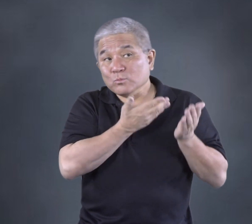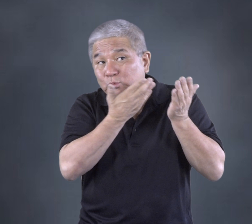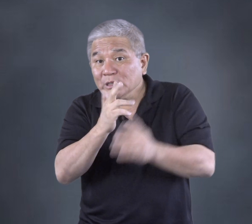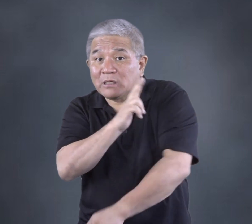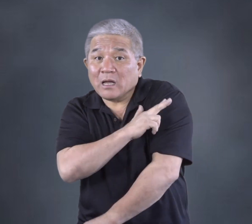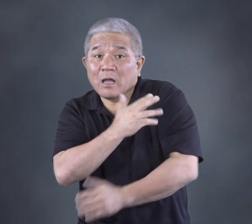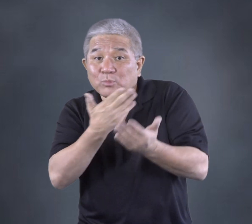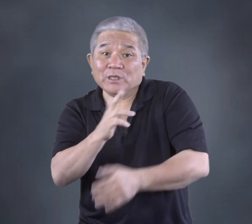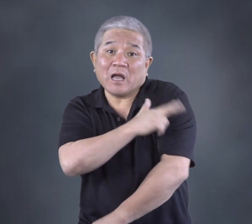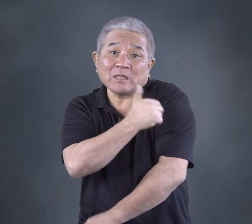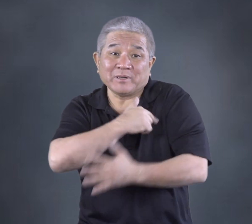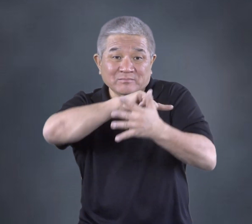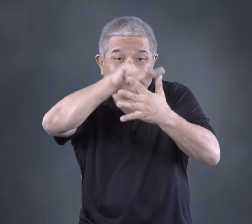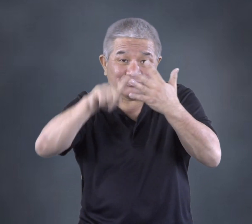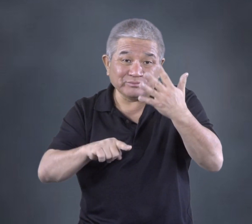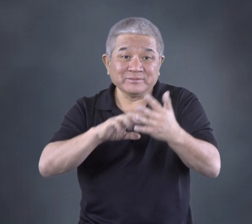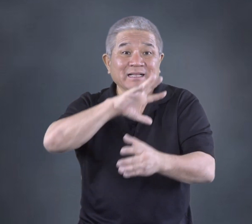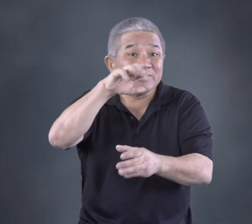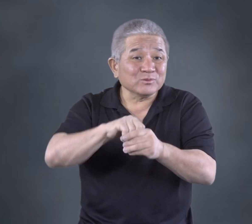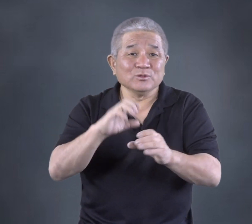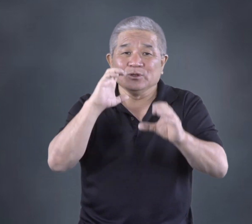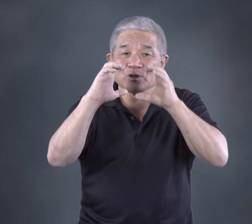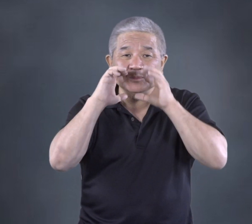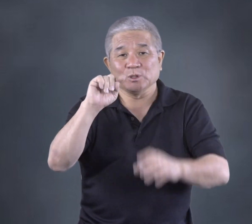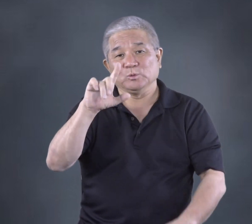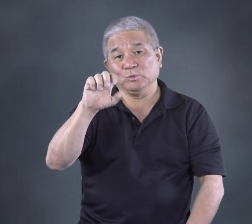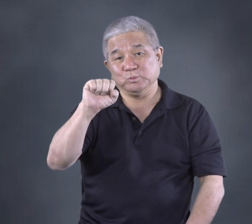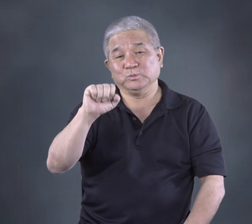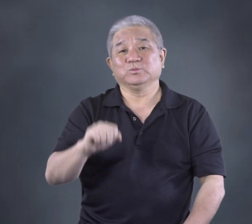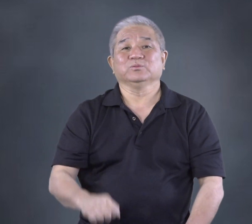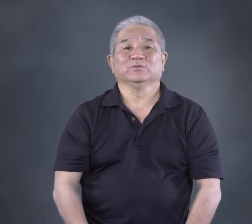This means you will need to bring a few things to the hospital, including communication tools.